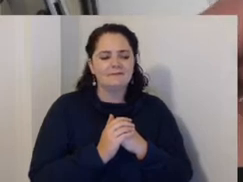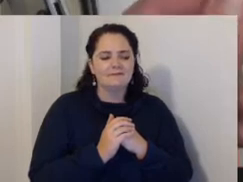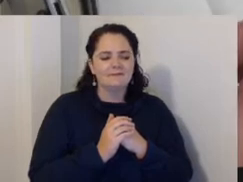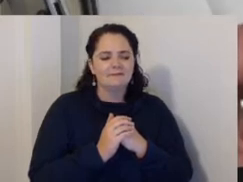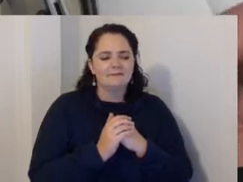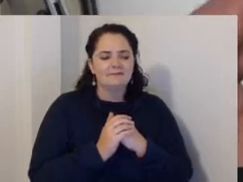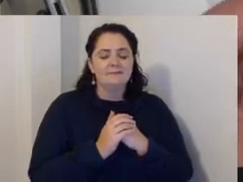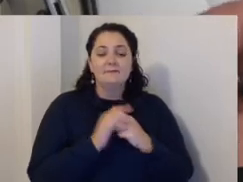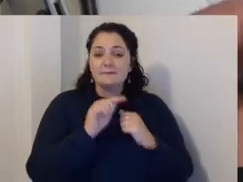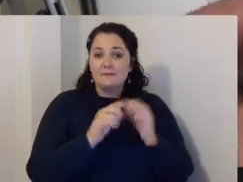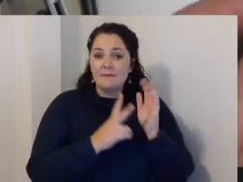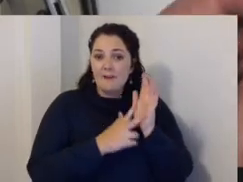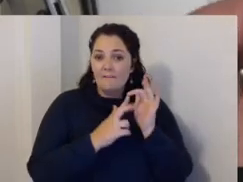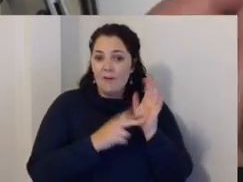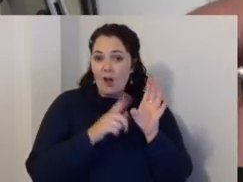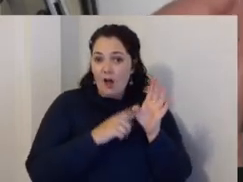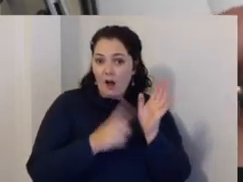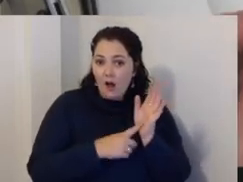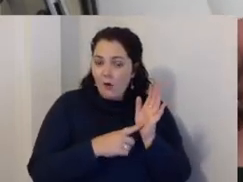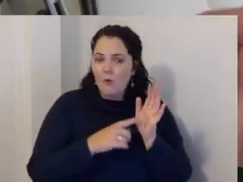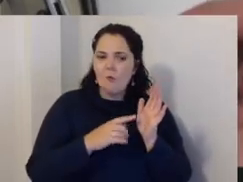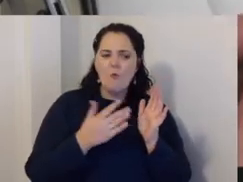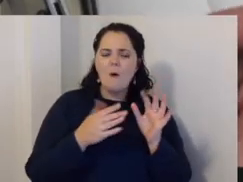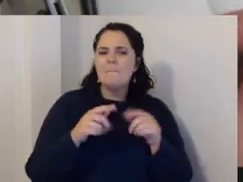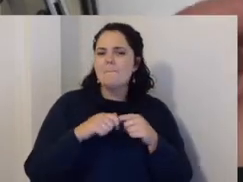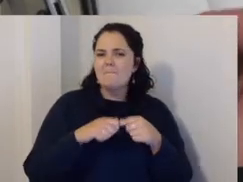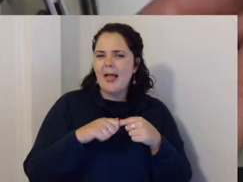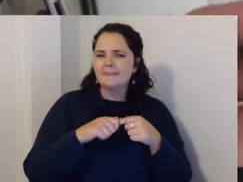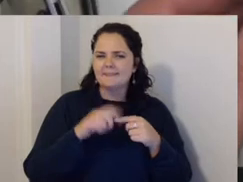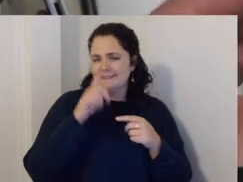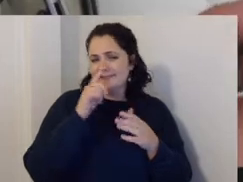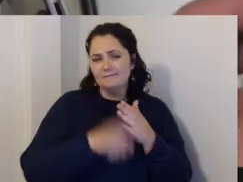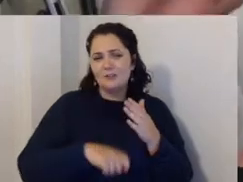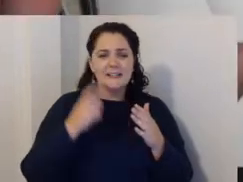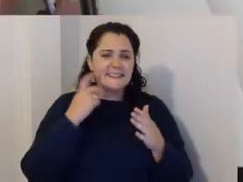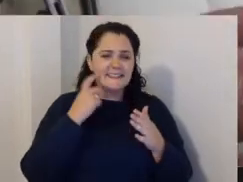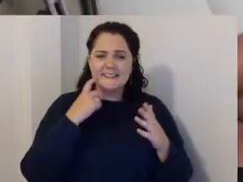use these vinyl erasers or plastic erasers, you can buy these all day long, they're all the same